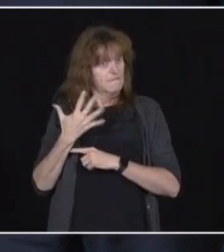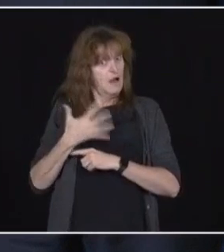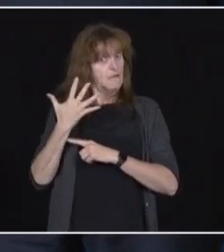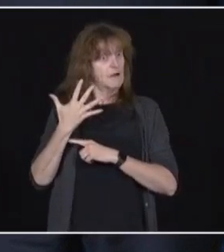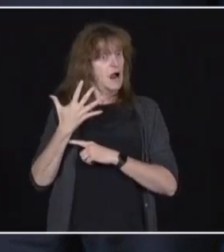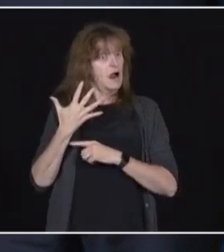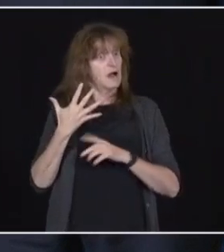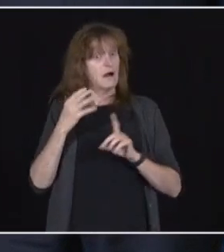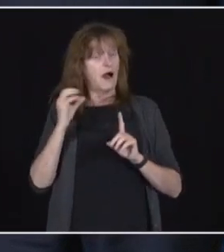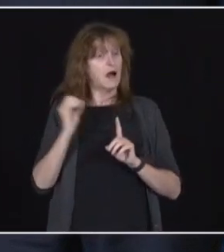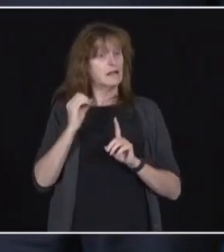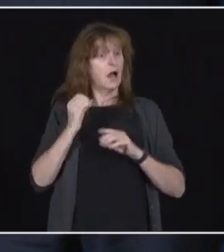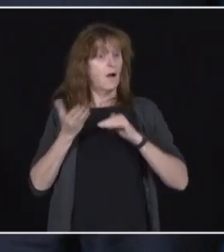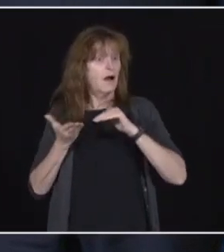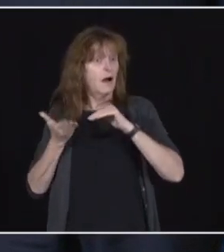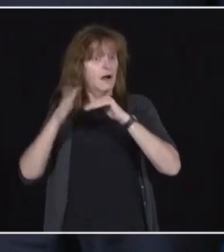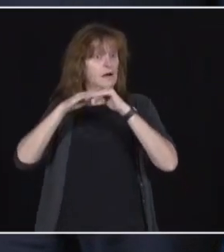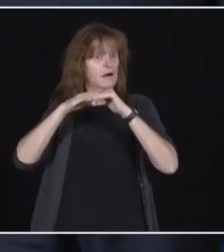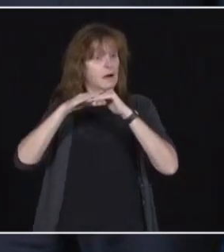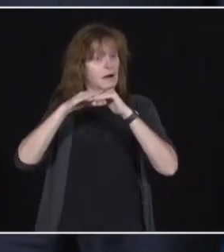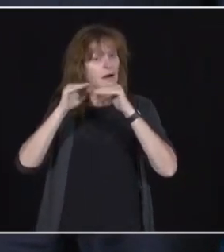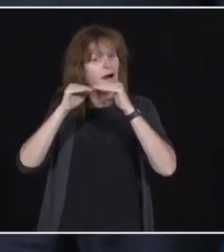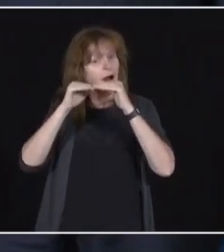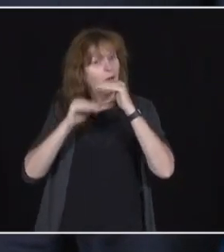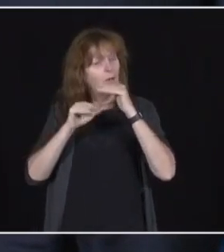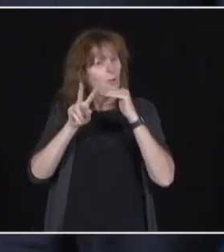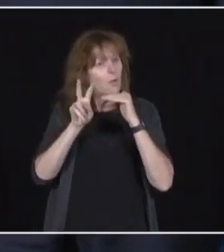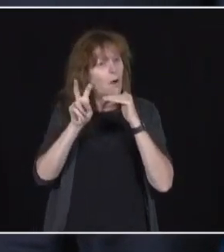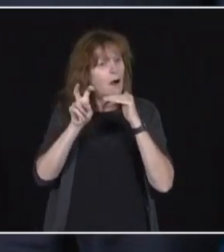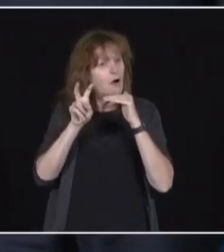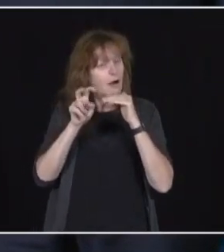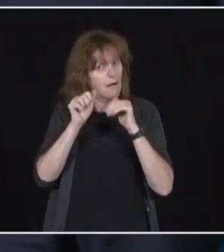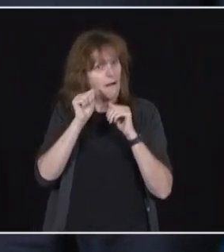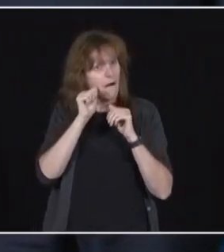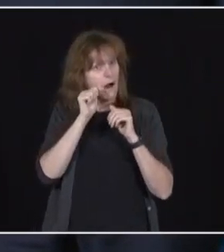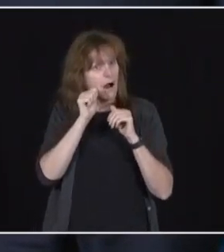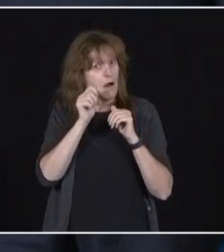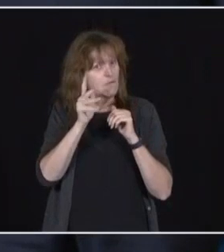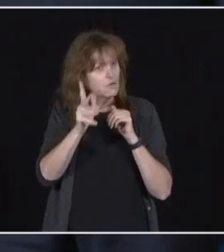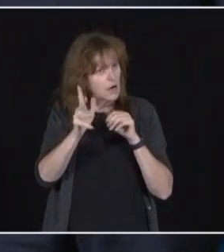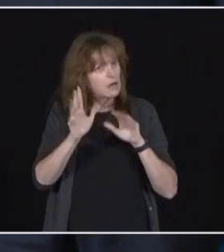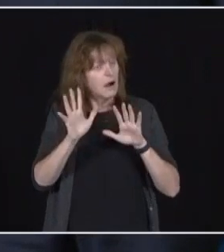Together, we are making tremendous progress in our shared fight against COVID-19. For the fifth straight day, Ontario has